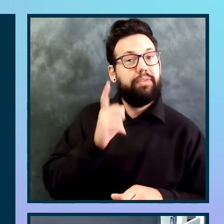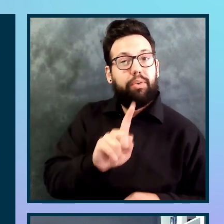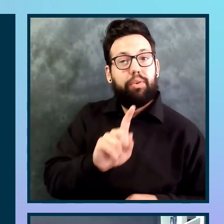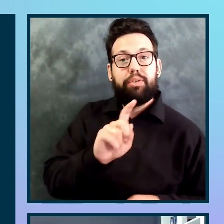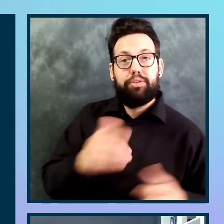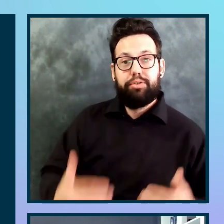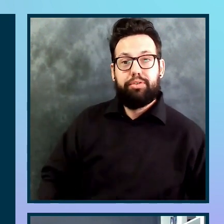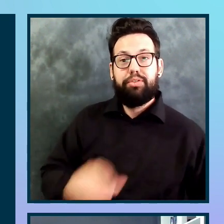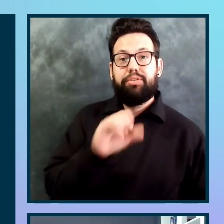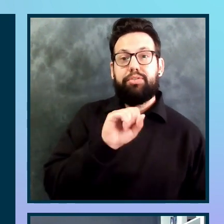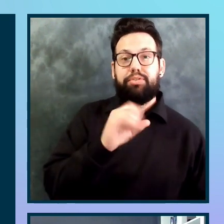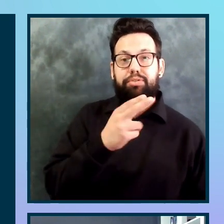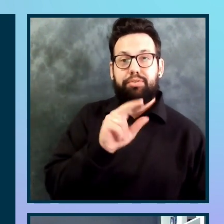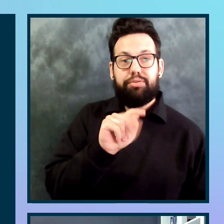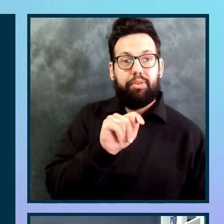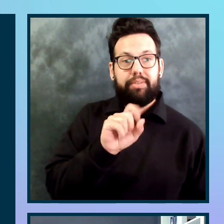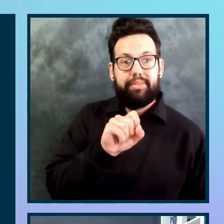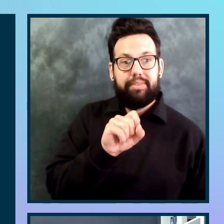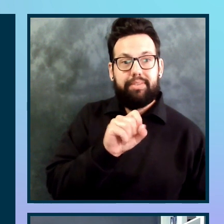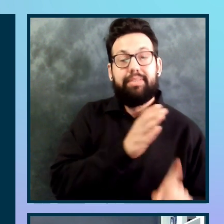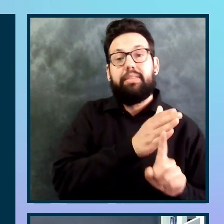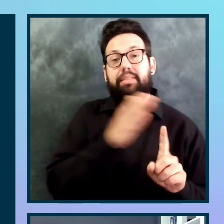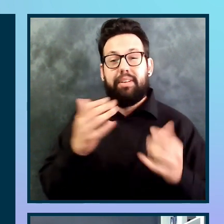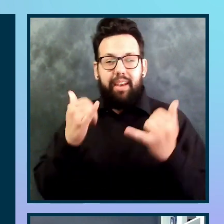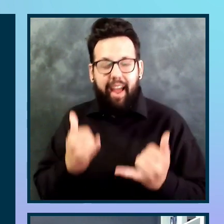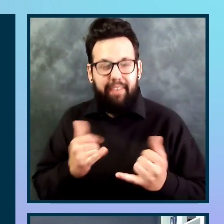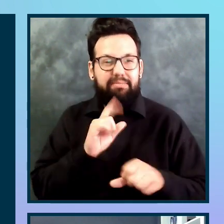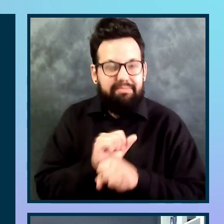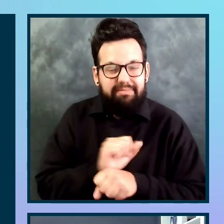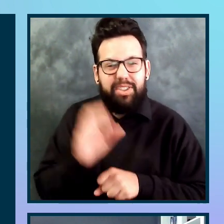with your page a hundred times to just go to the first product on your list.